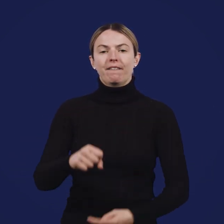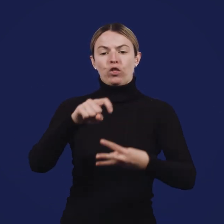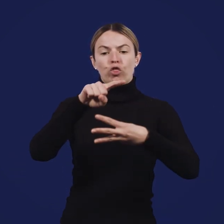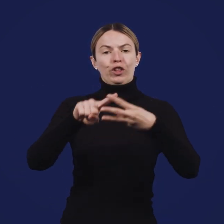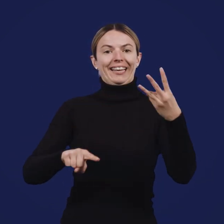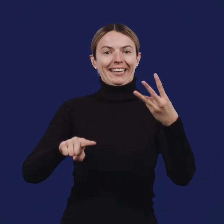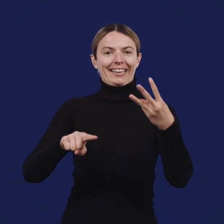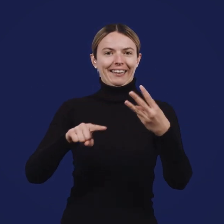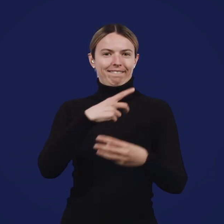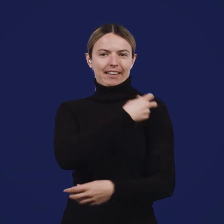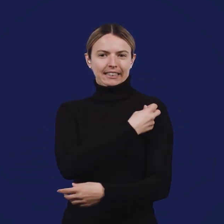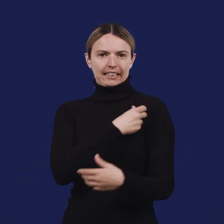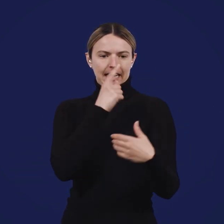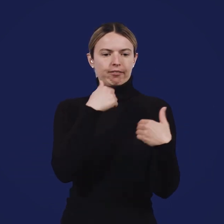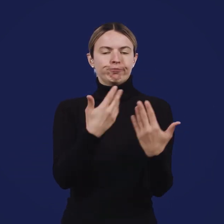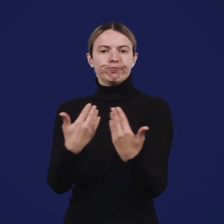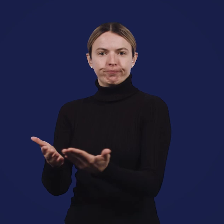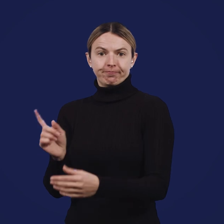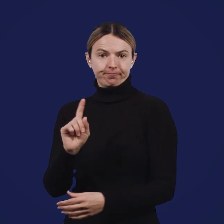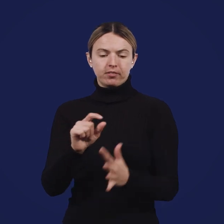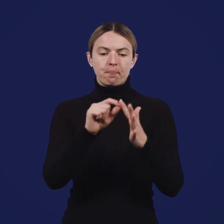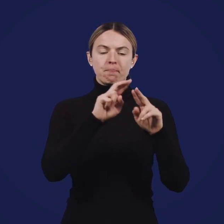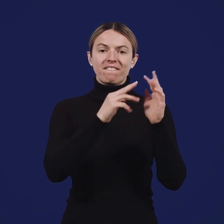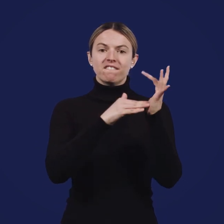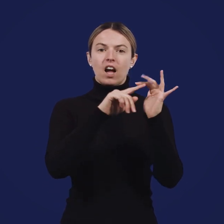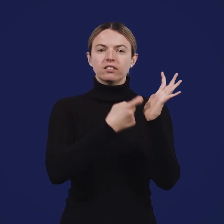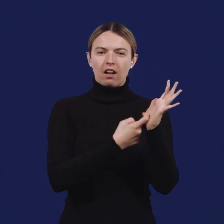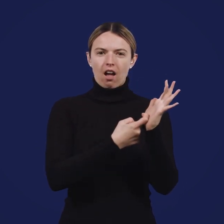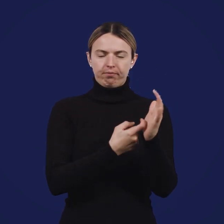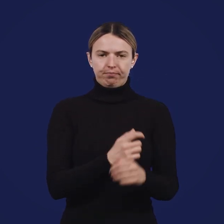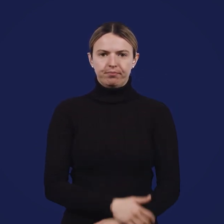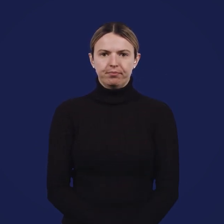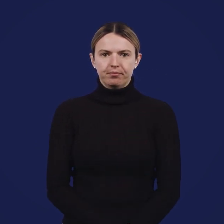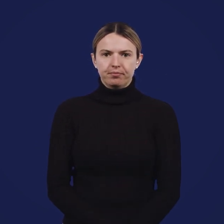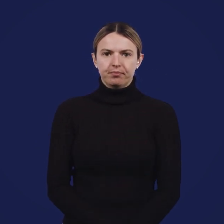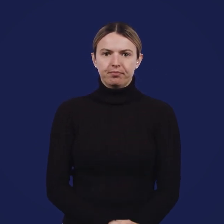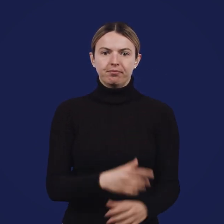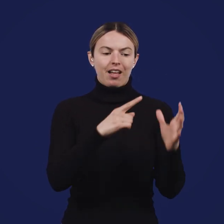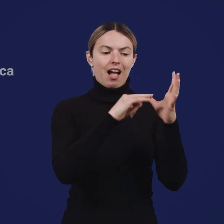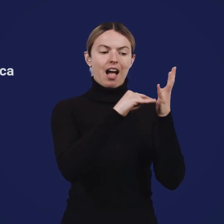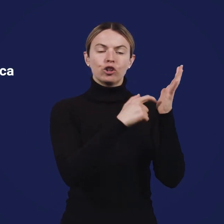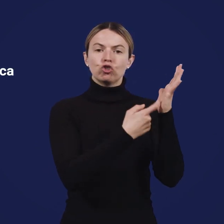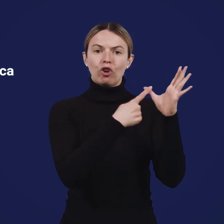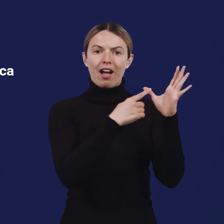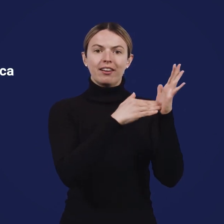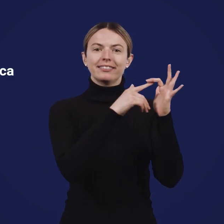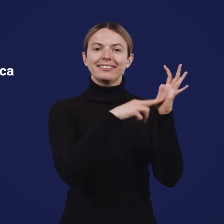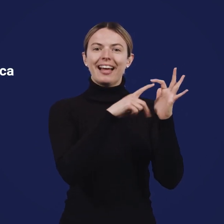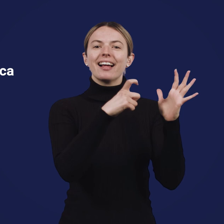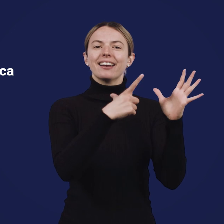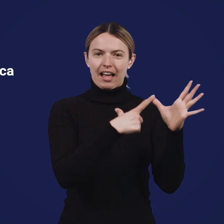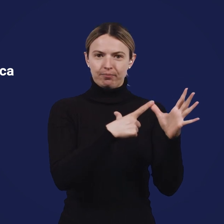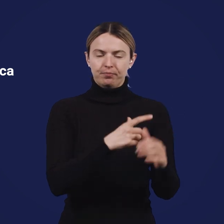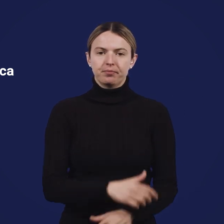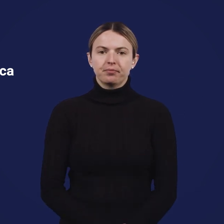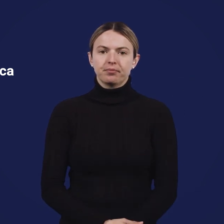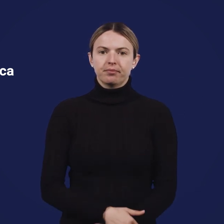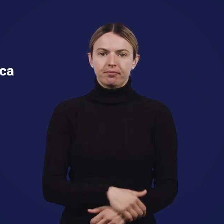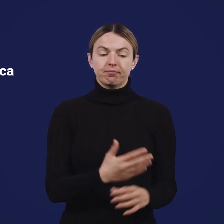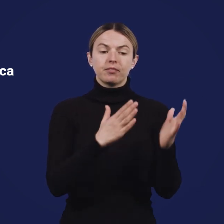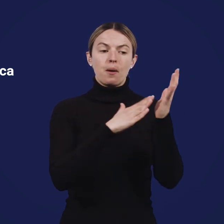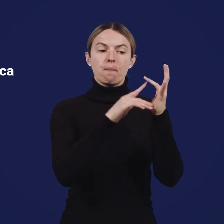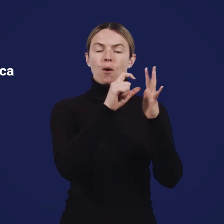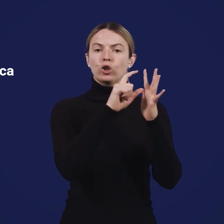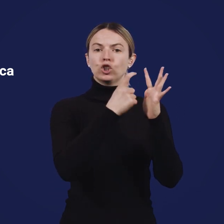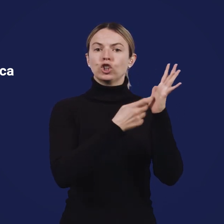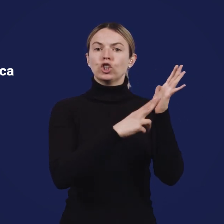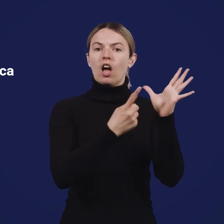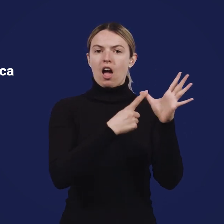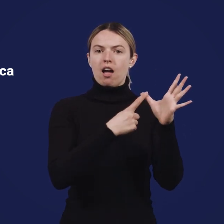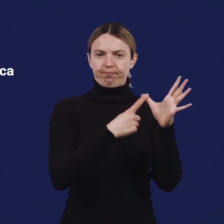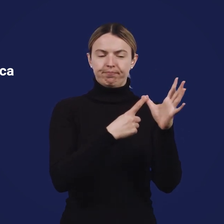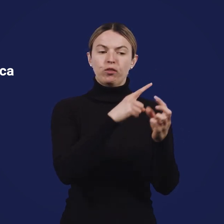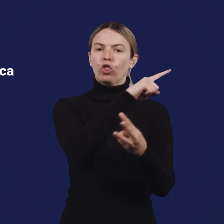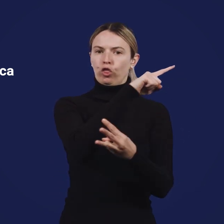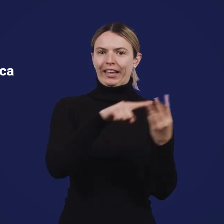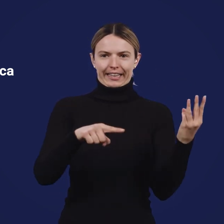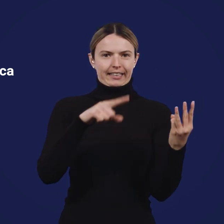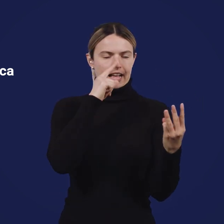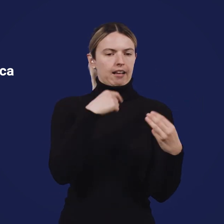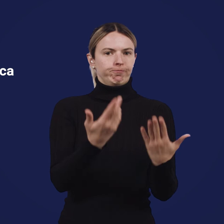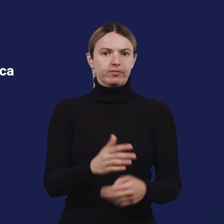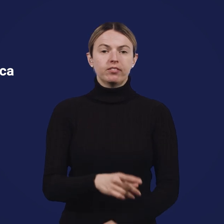The vaccines available in Australia are: Pfizer, AstraZeneca and Moderna.